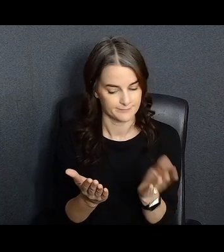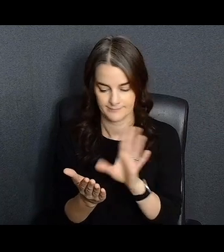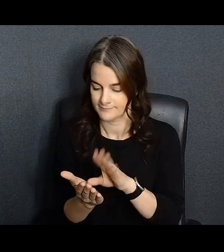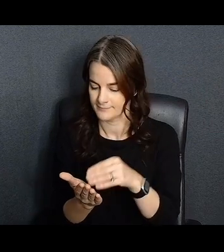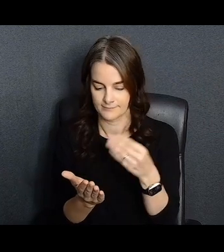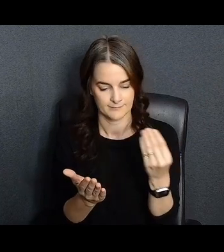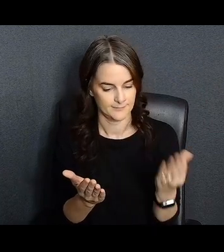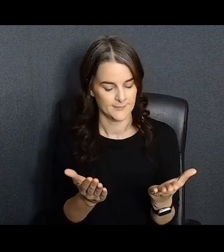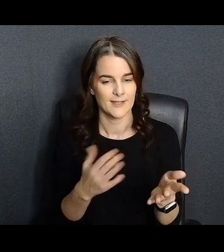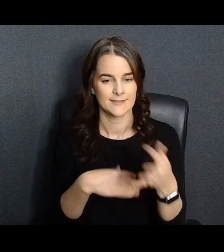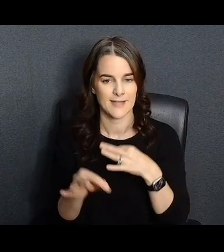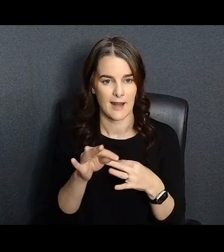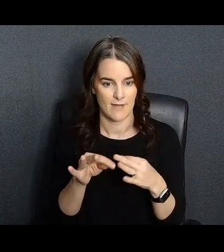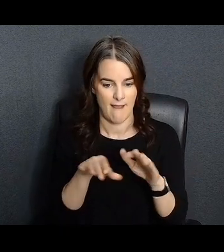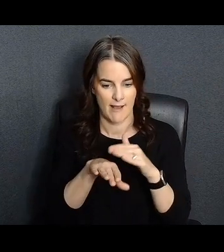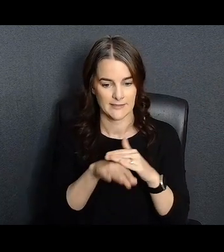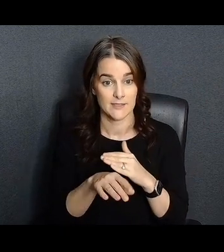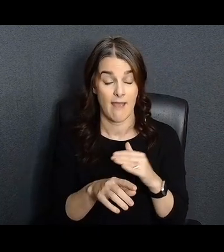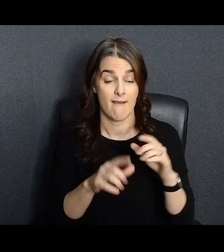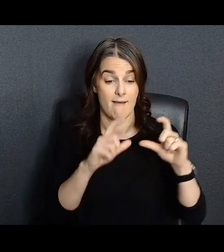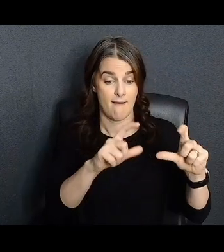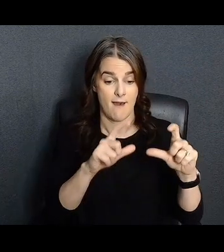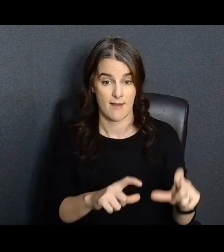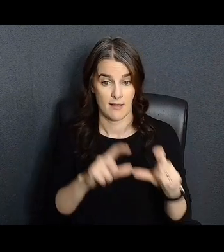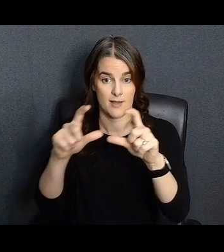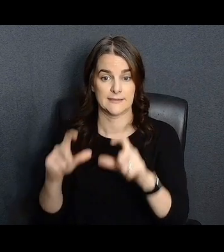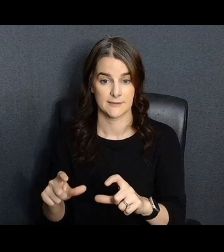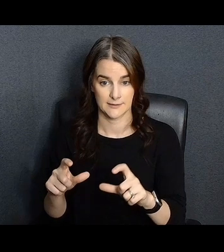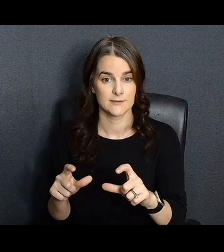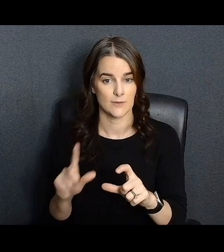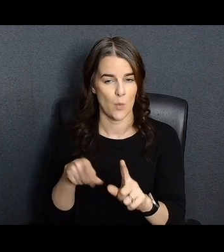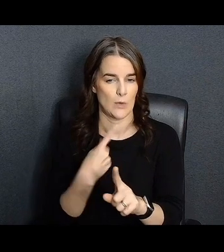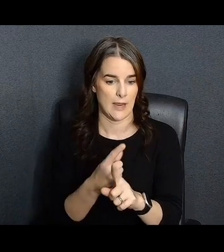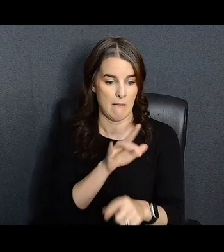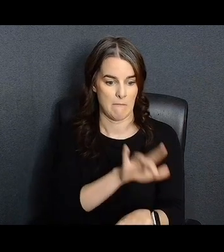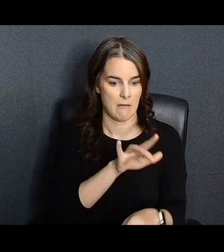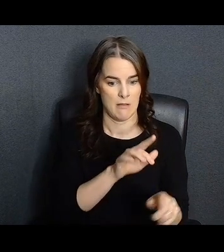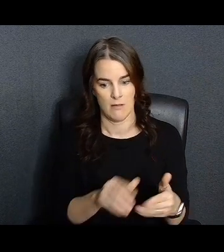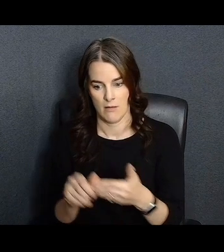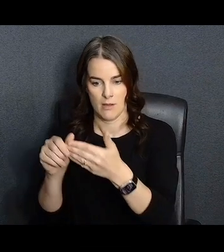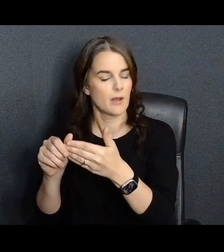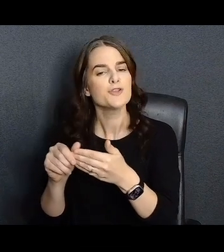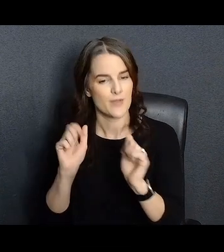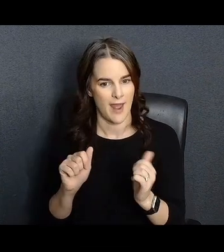through individual icons on the screen. So I can use the arrows to flip through the pages.